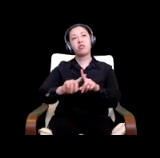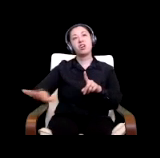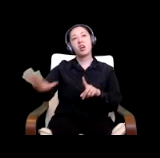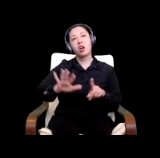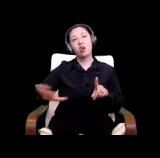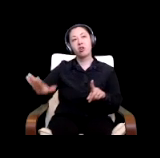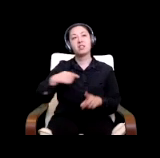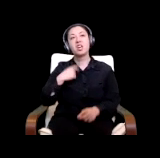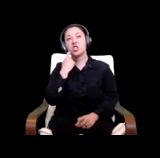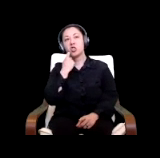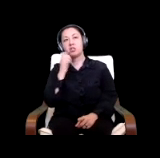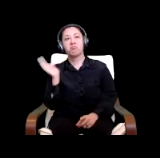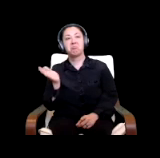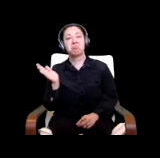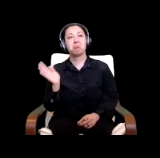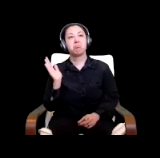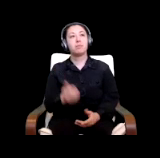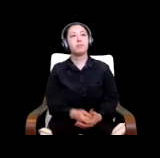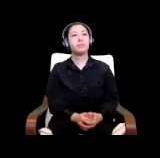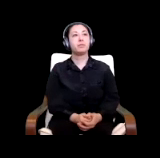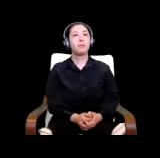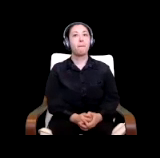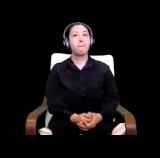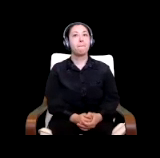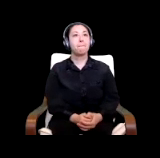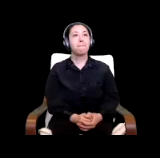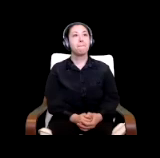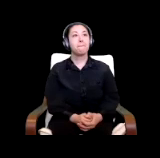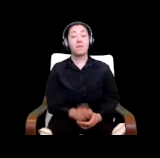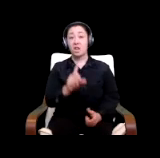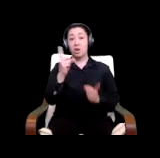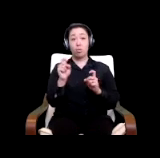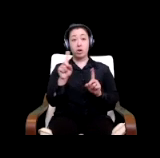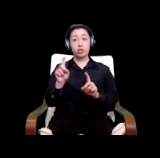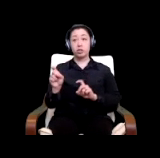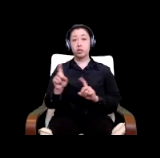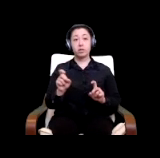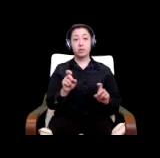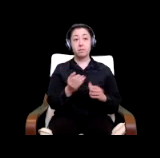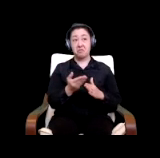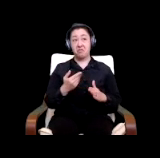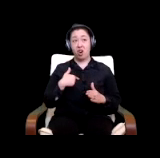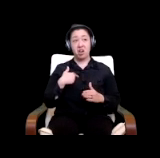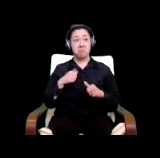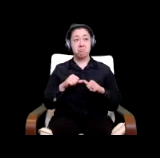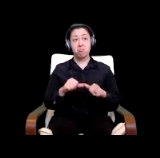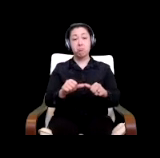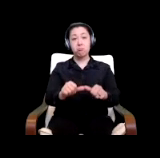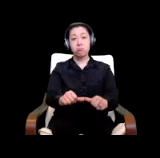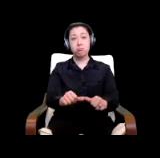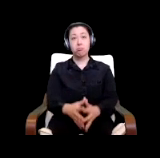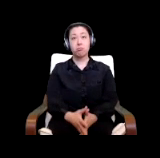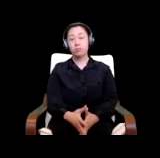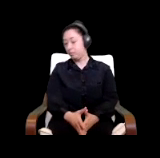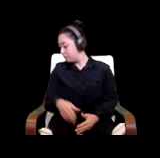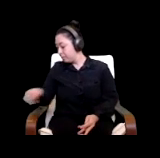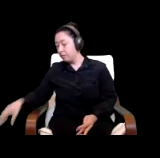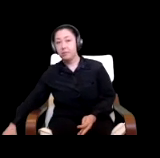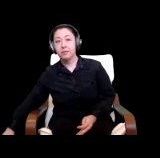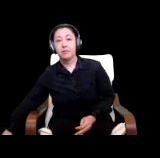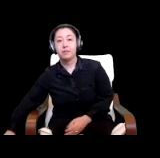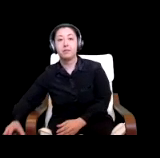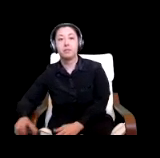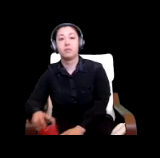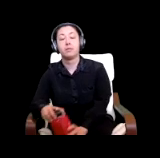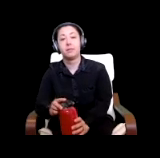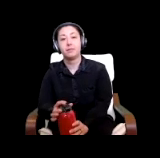Are there any questions before I move on?